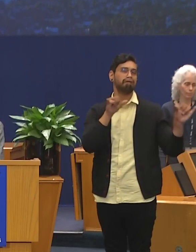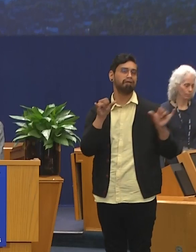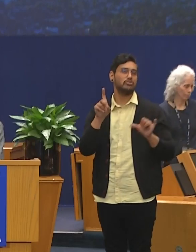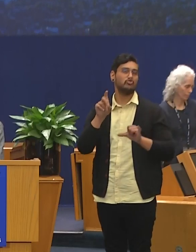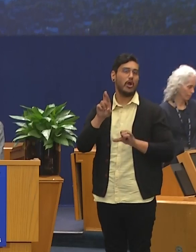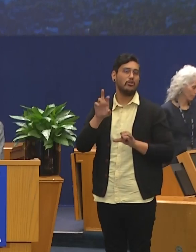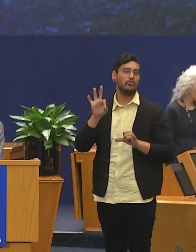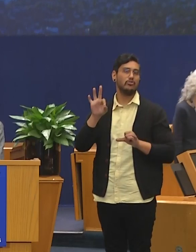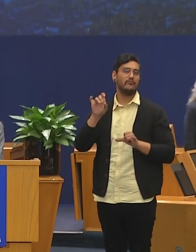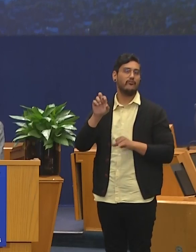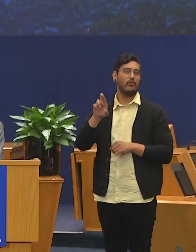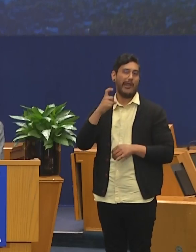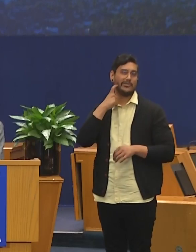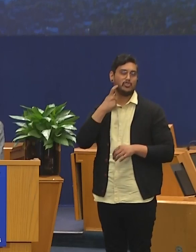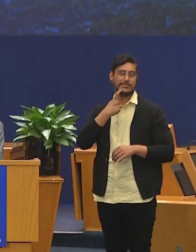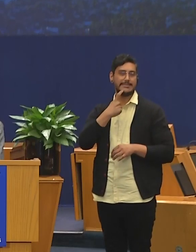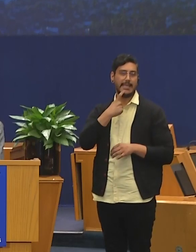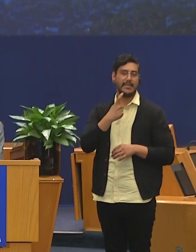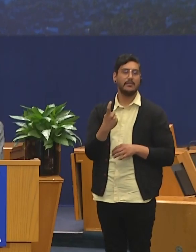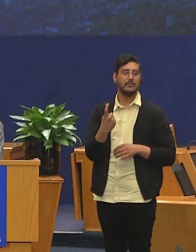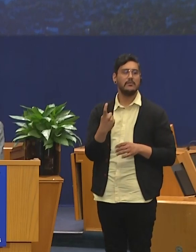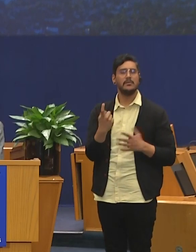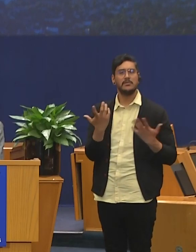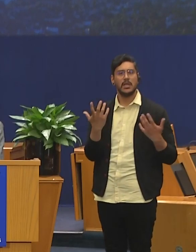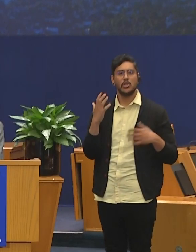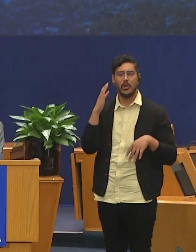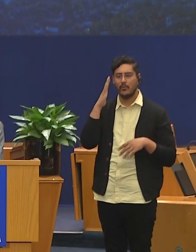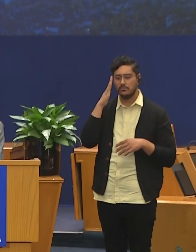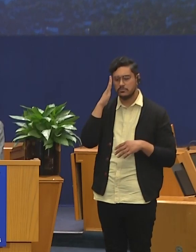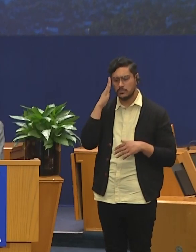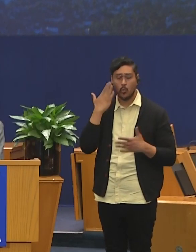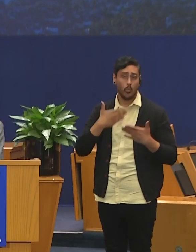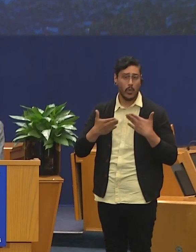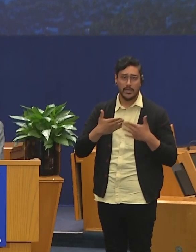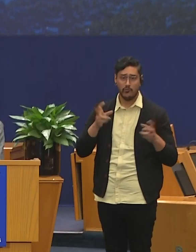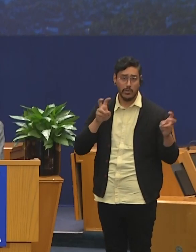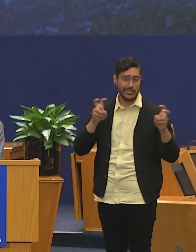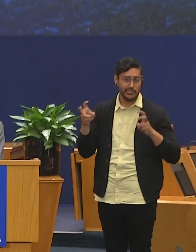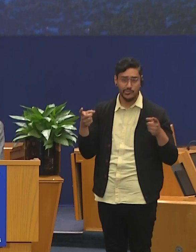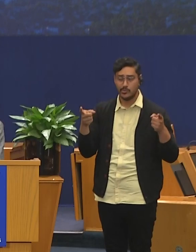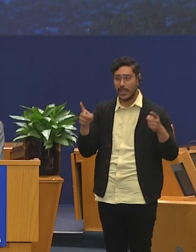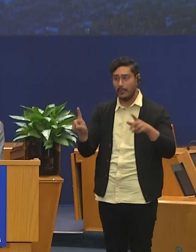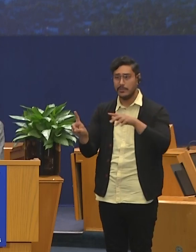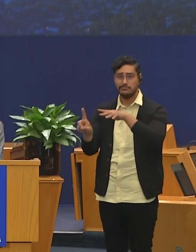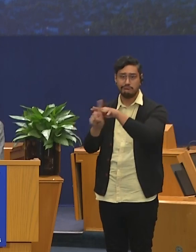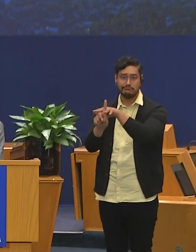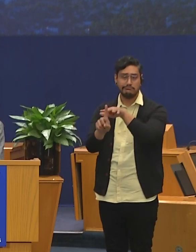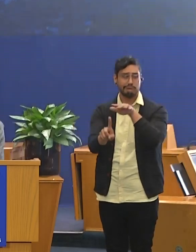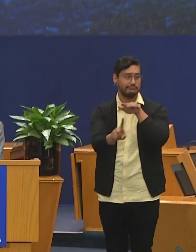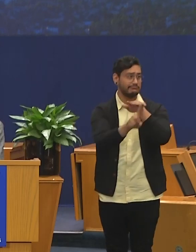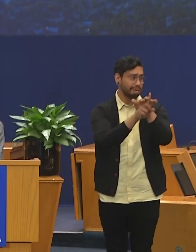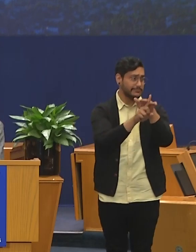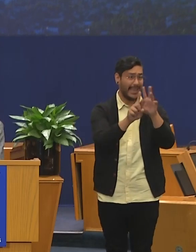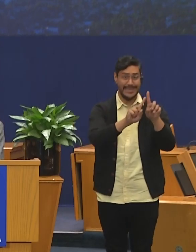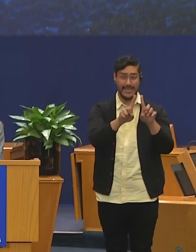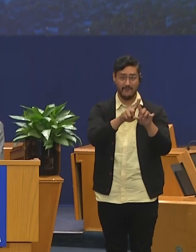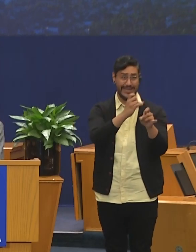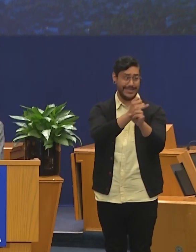HI, I WANT TO ECHO WHAT DR. FERRER SAID ABOUT MAKING SURE THAT AS